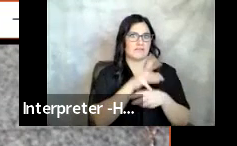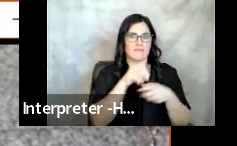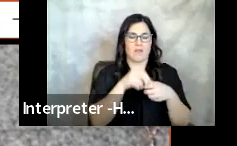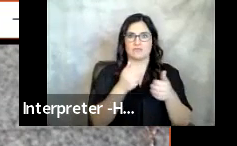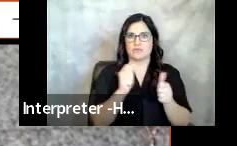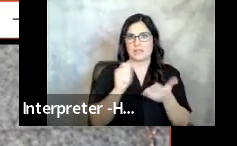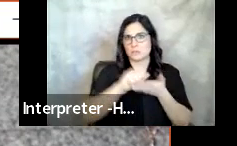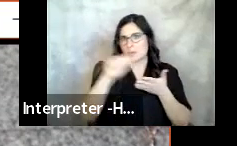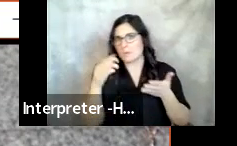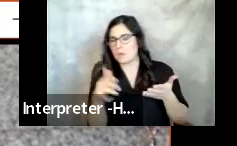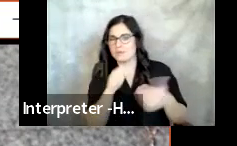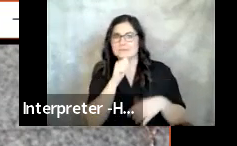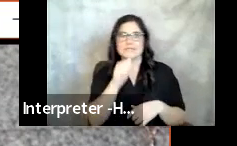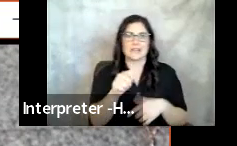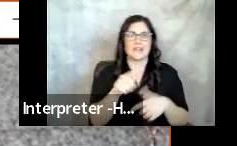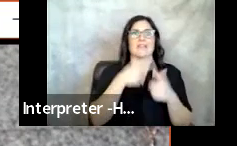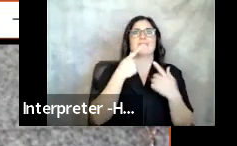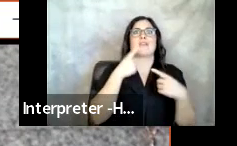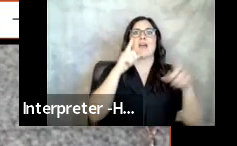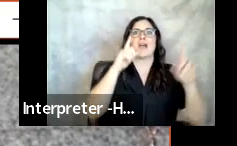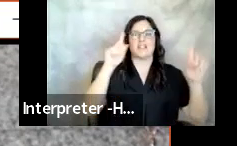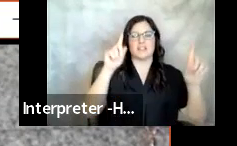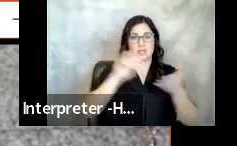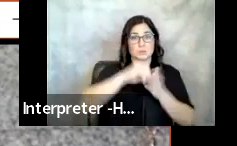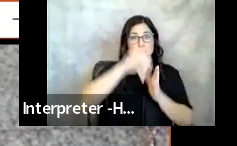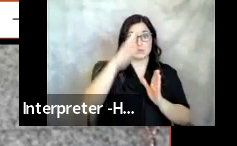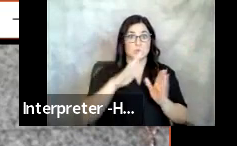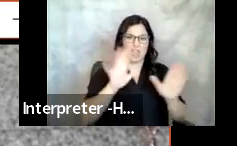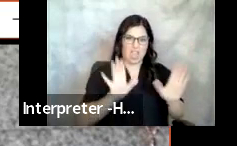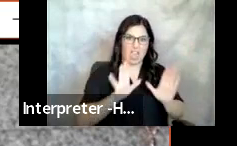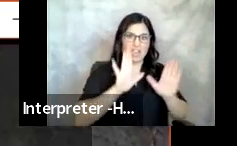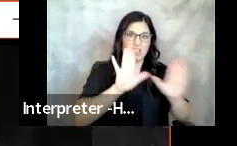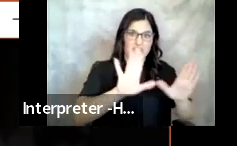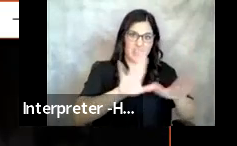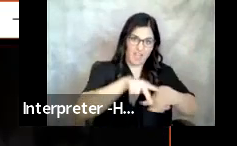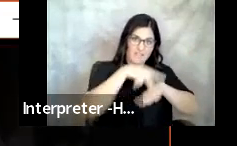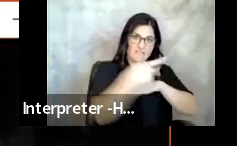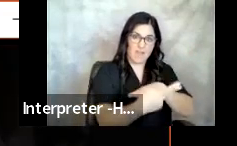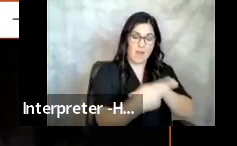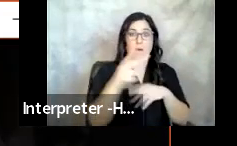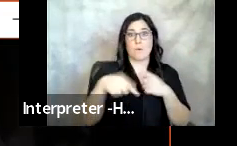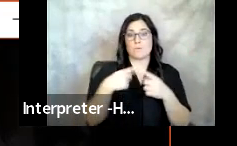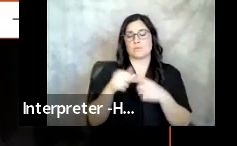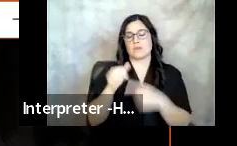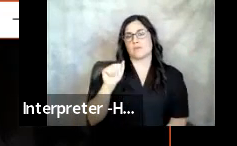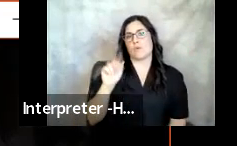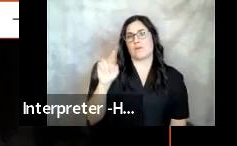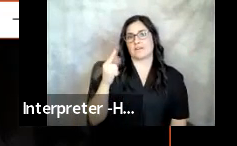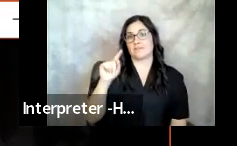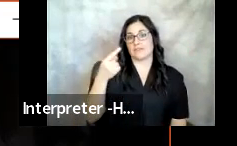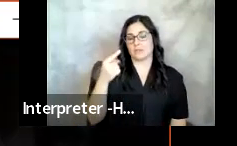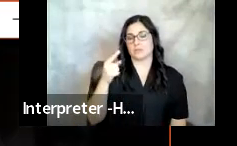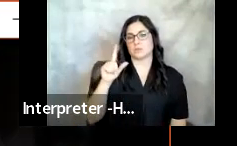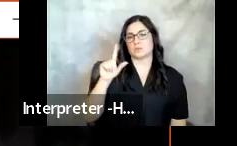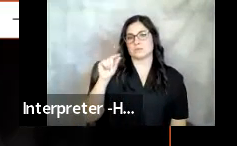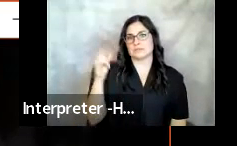Finally was toppled on August 21st, 2018. There's a picture of it.